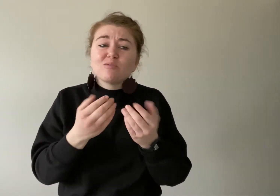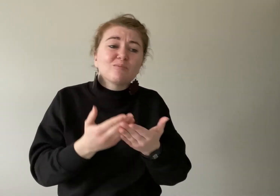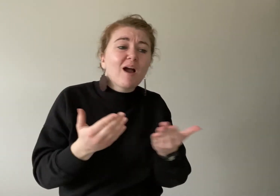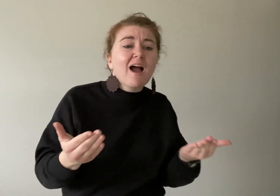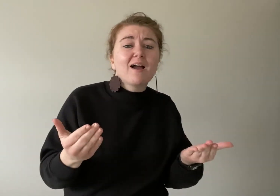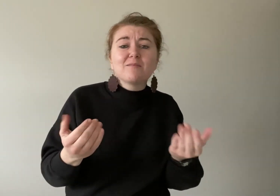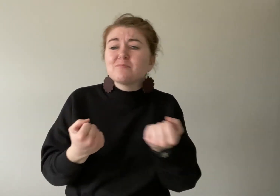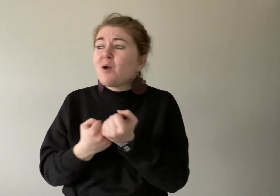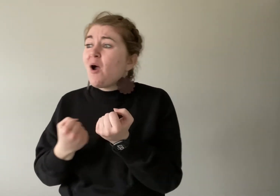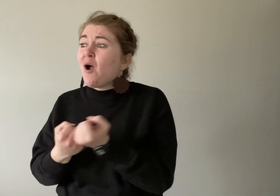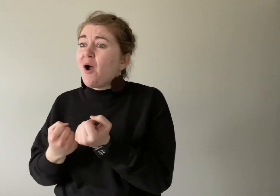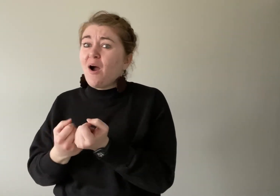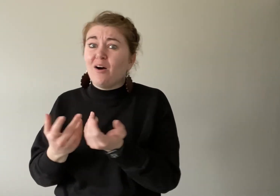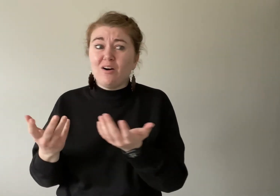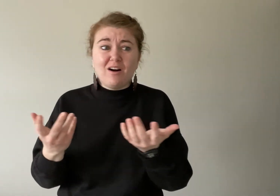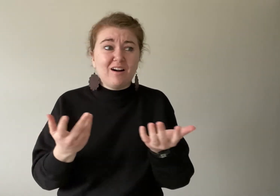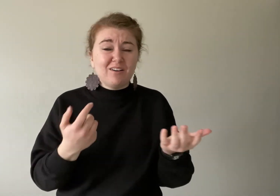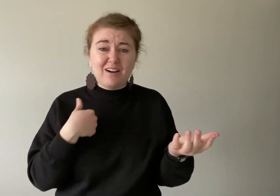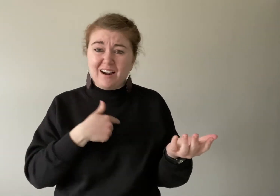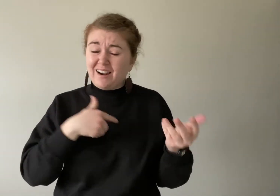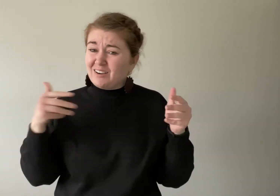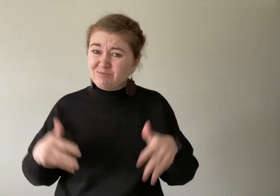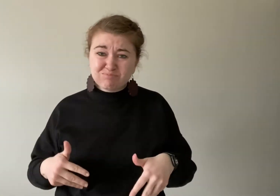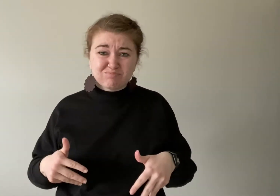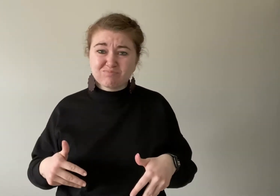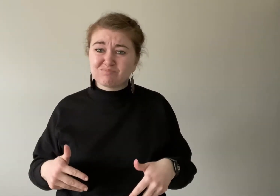for the unique situation right now.